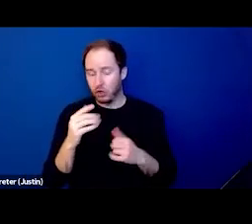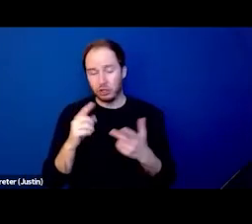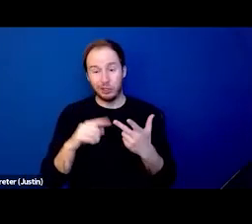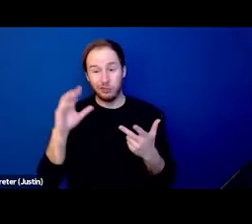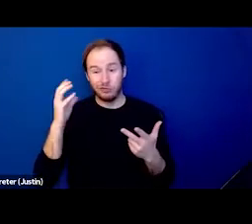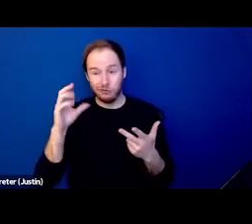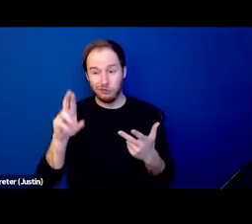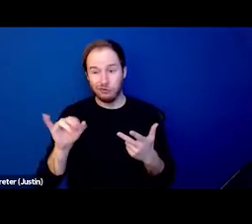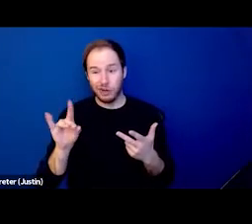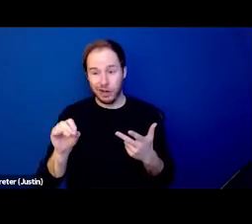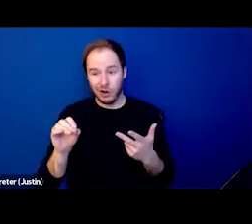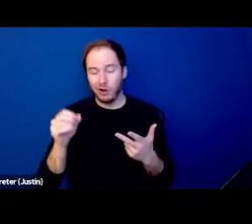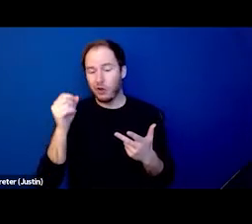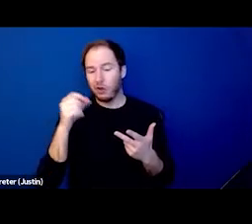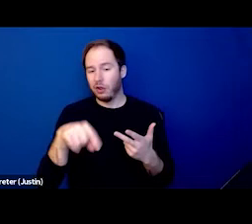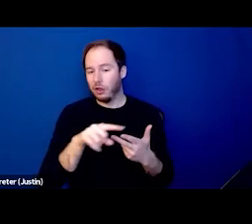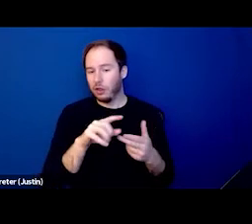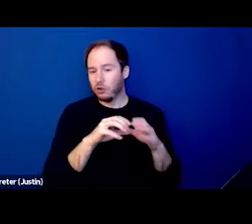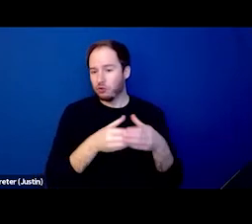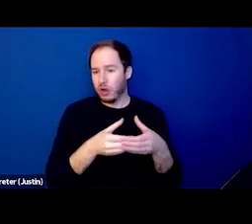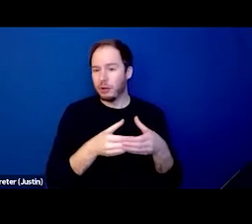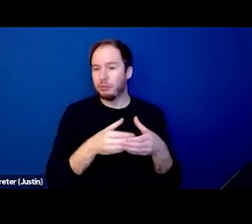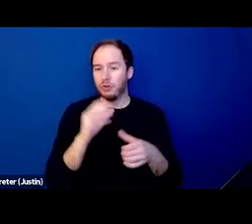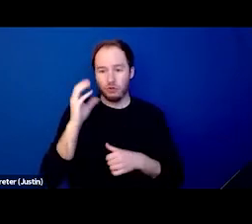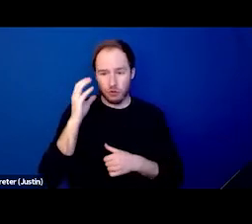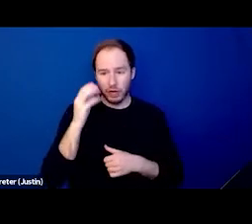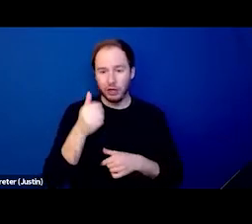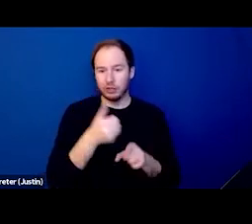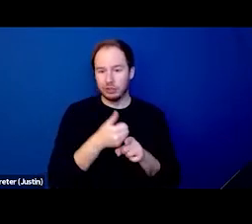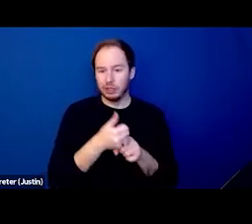But in tribal communities, the use of tribal radio